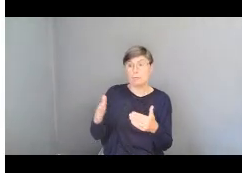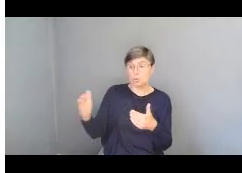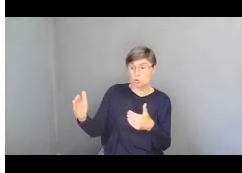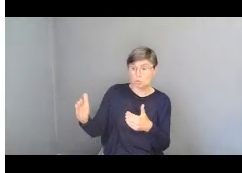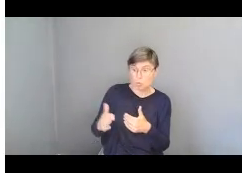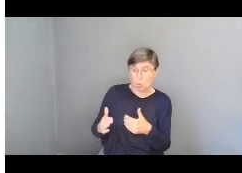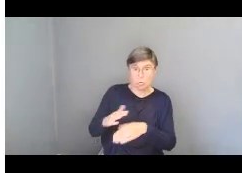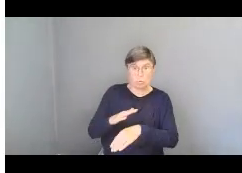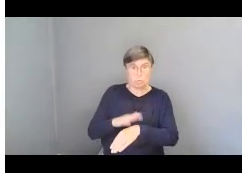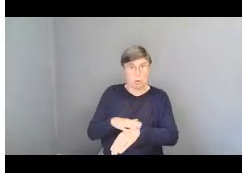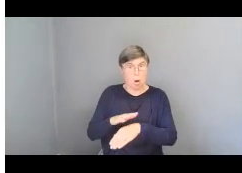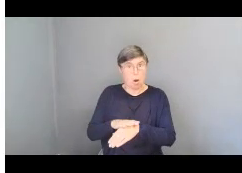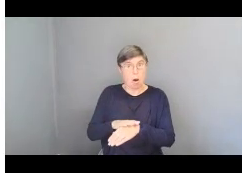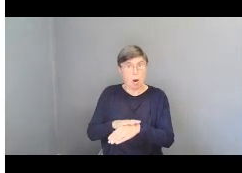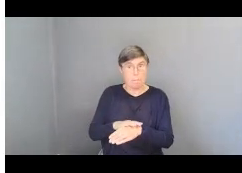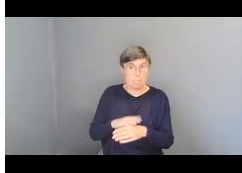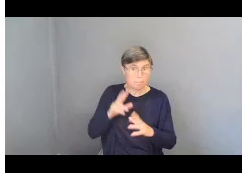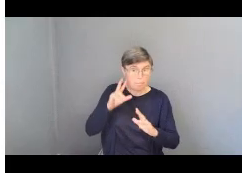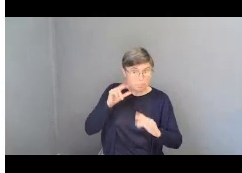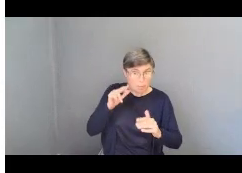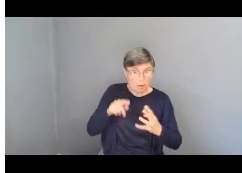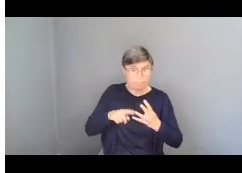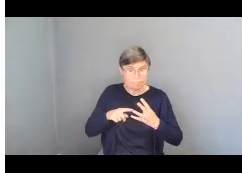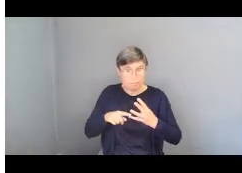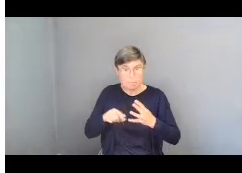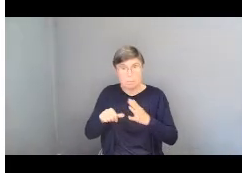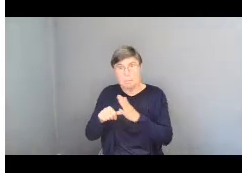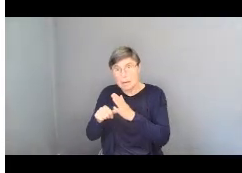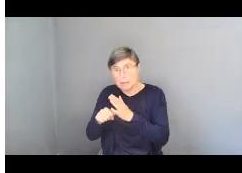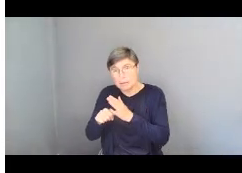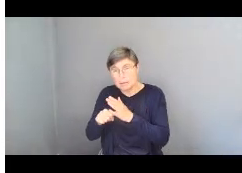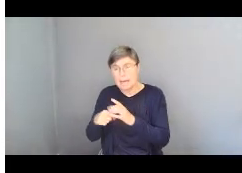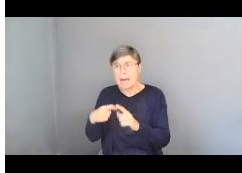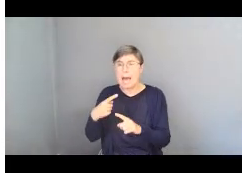And we can also schedule regular check-ins.